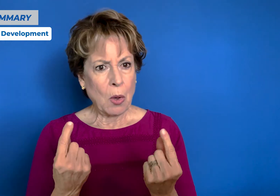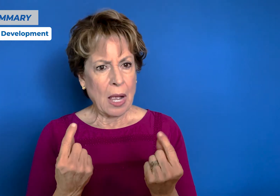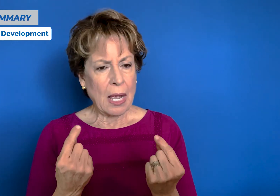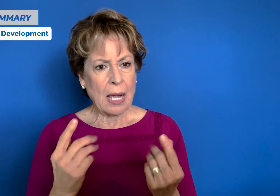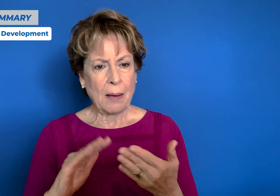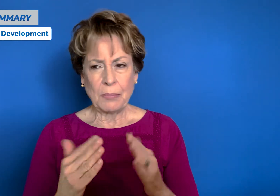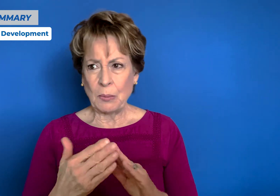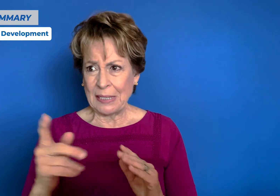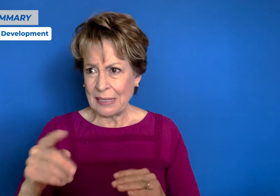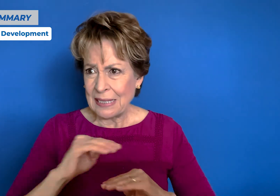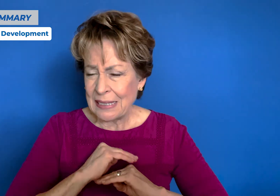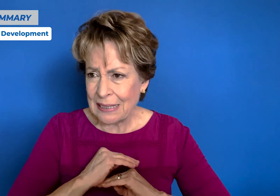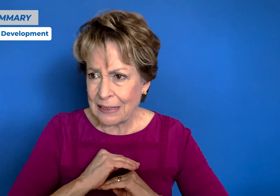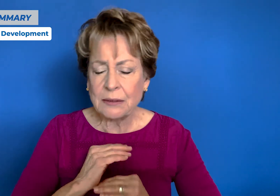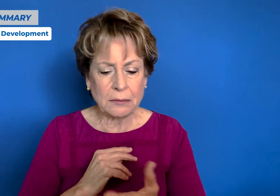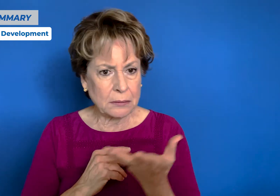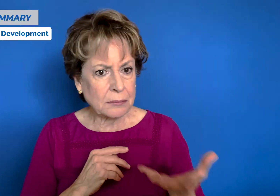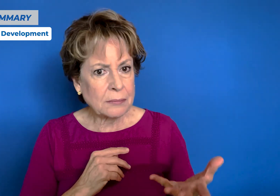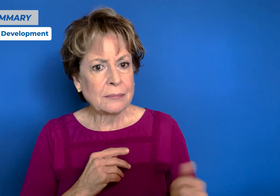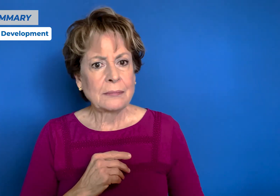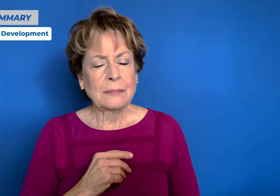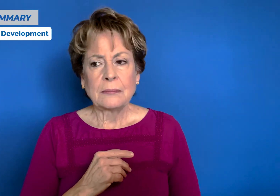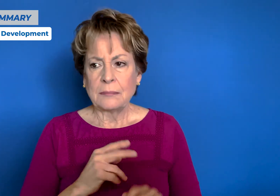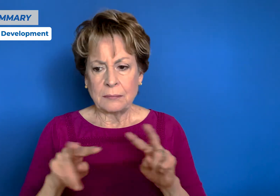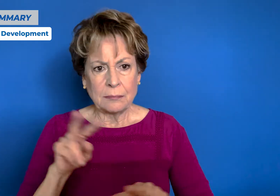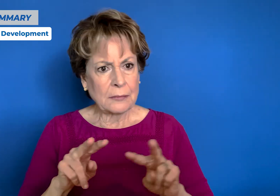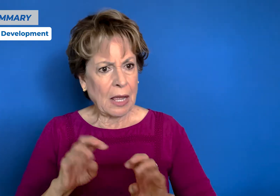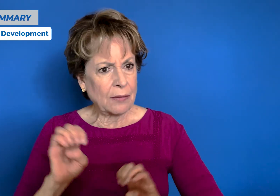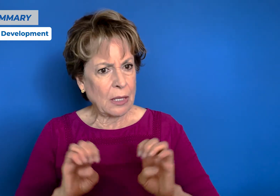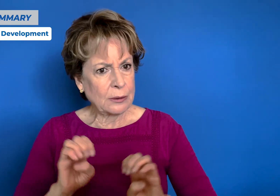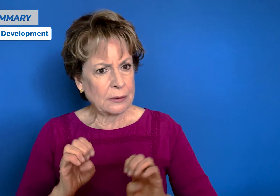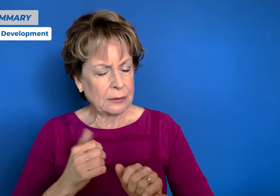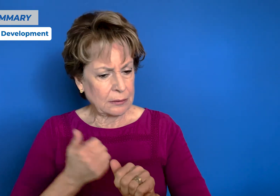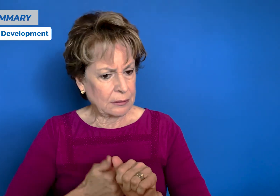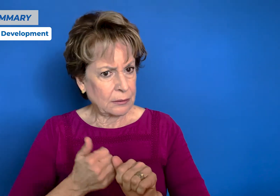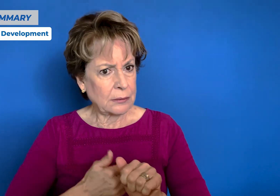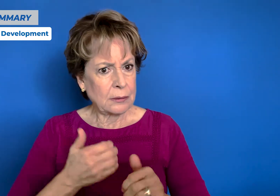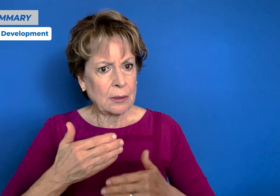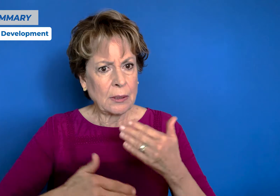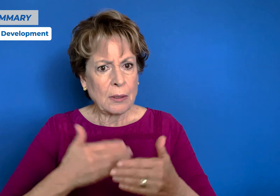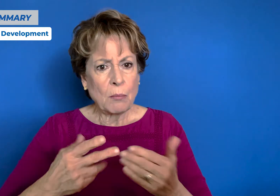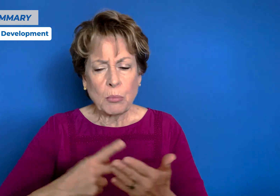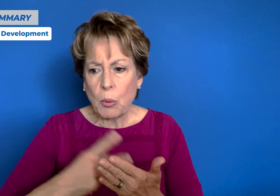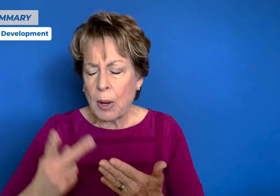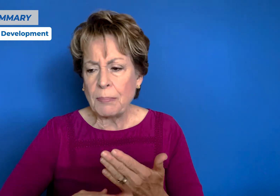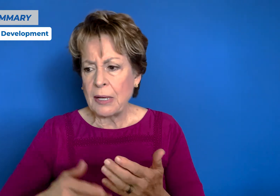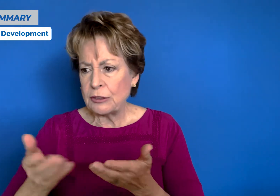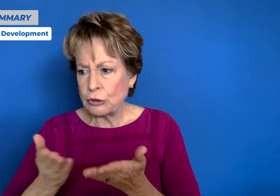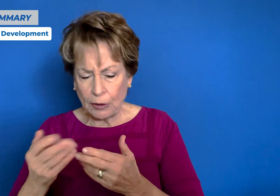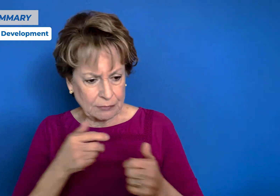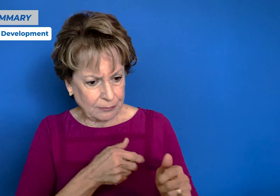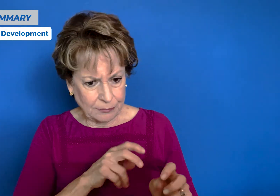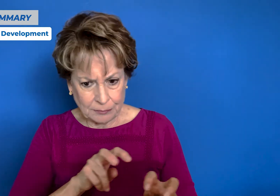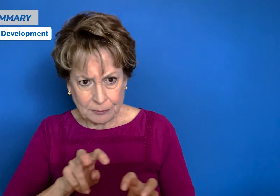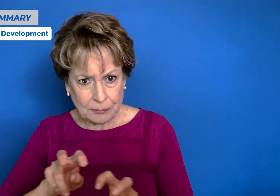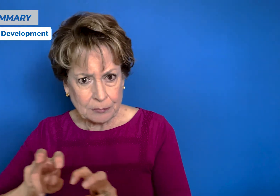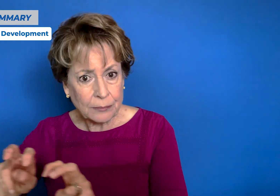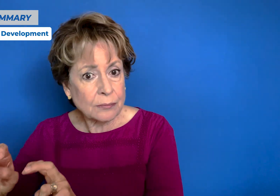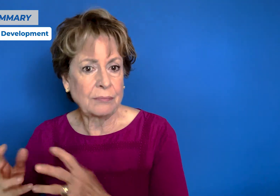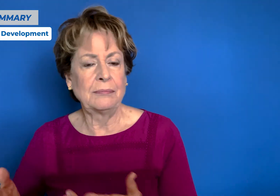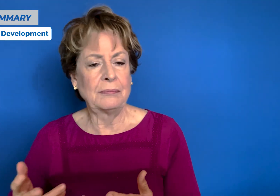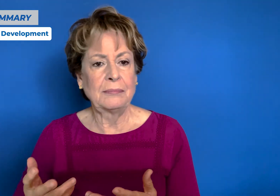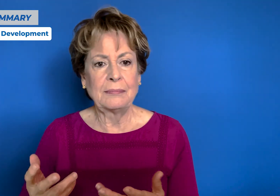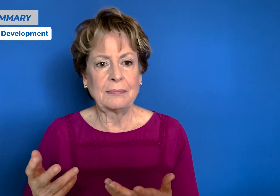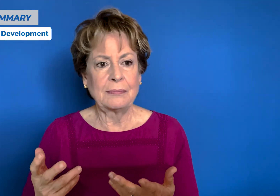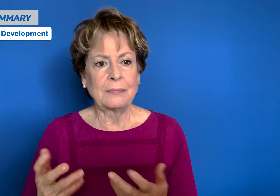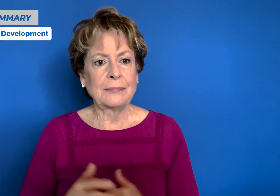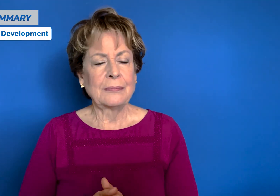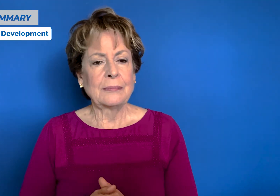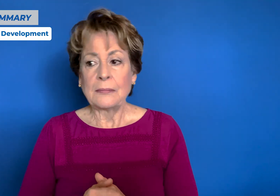Assess services needed by the community, conduct ongoing evaluations of programs and services,